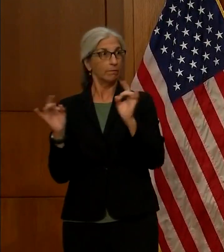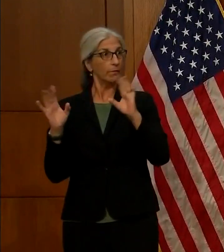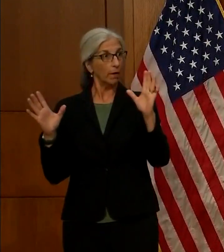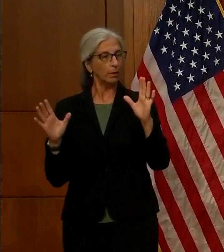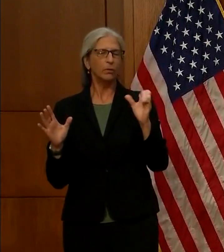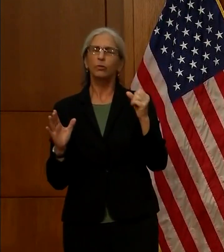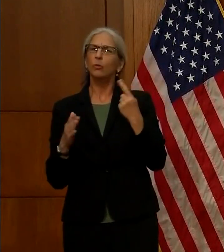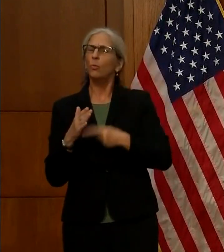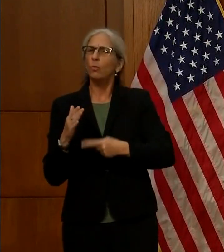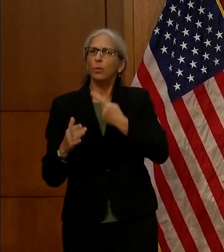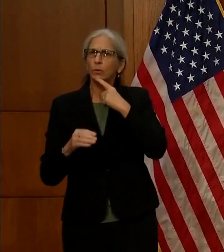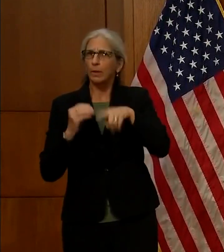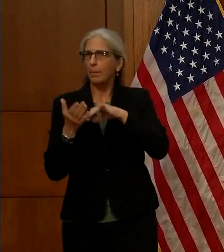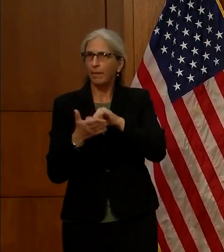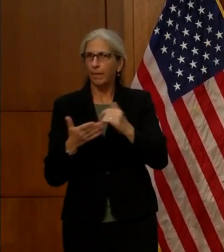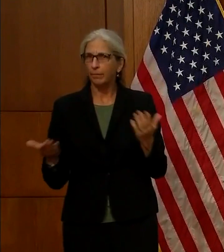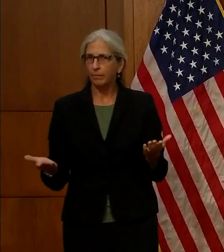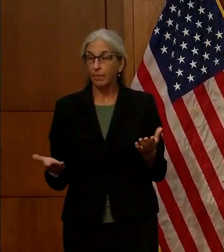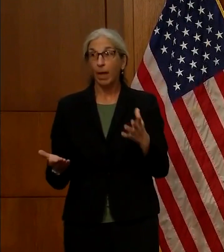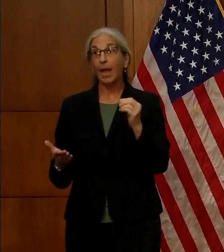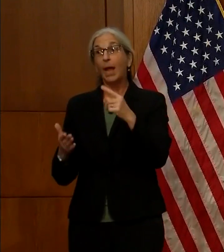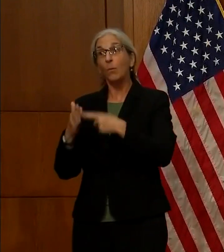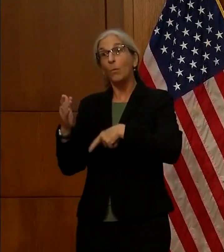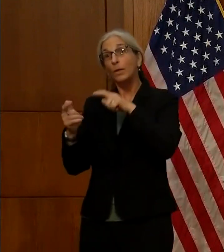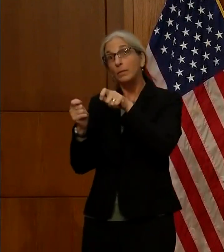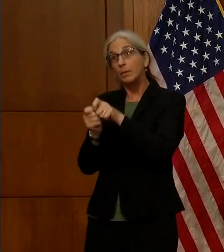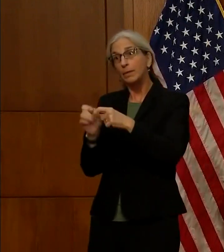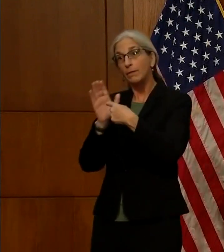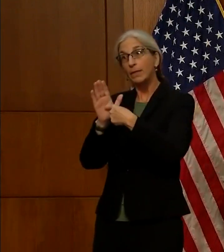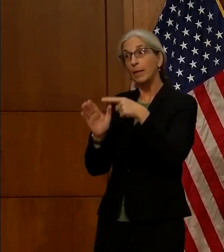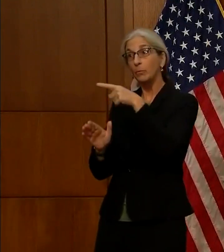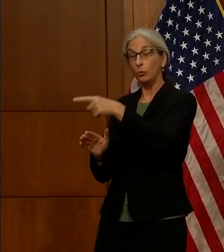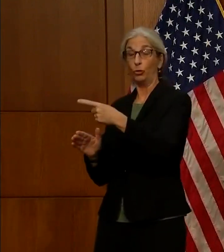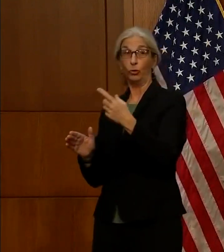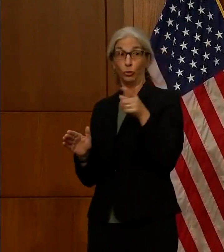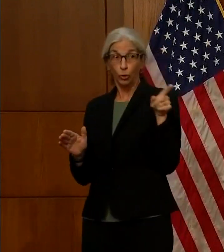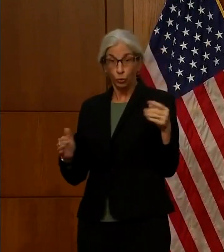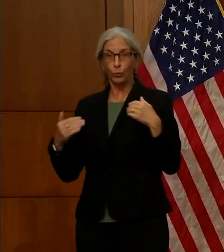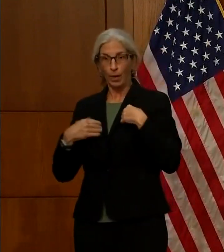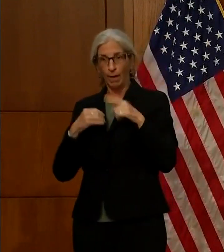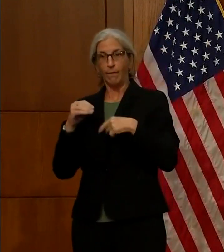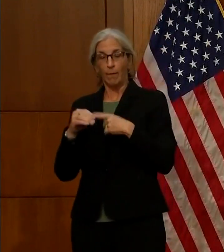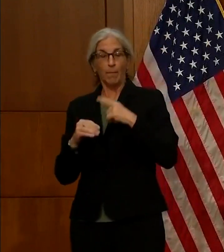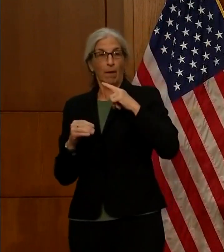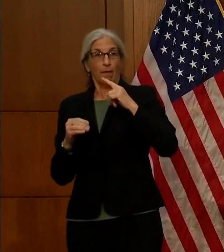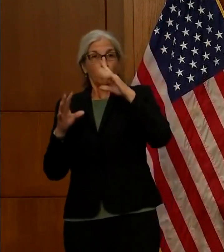ENCOURAGING VIOLENCE SO HOW DO YOU RESPOND TO THAT AND WHAT SPECIFIC EXAMPLES DO YOU SEE OF